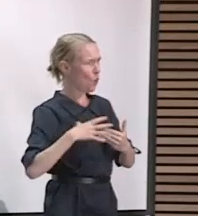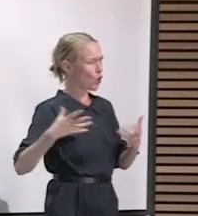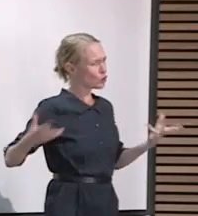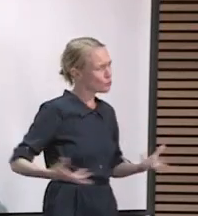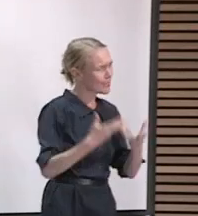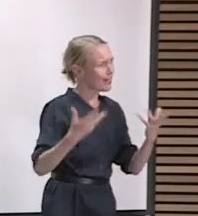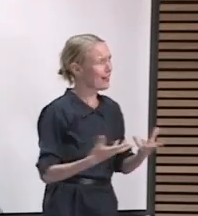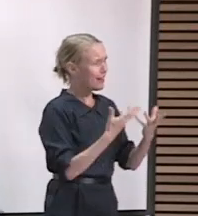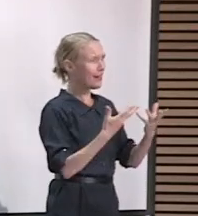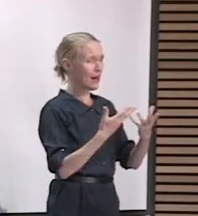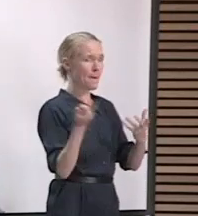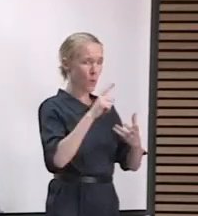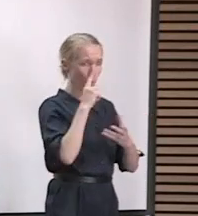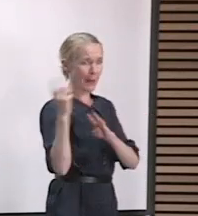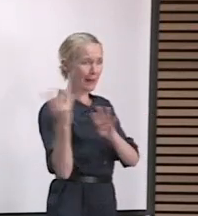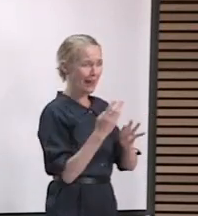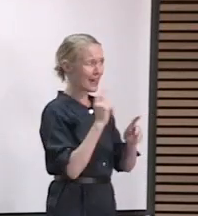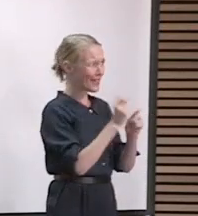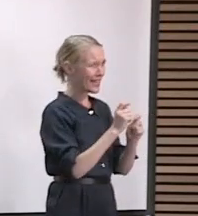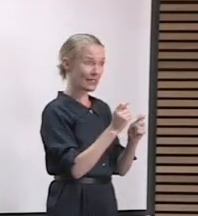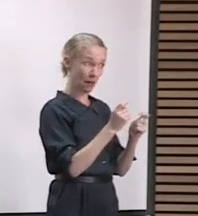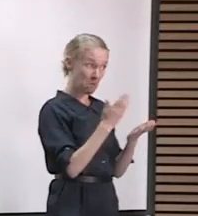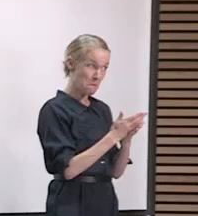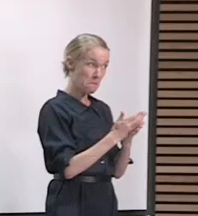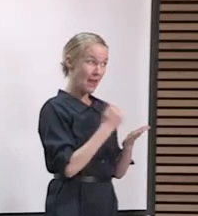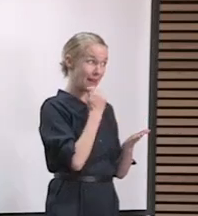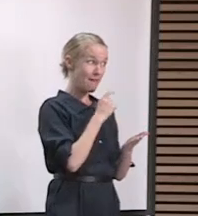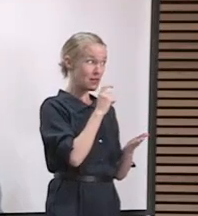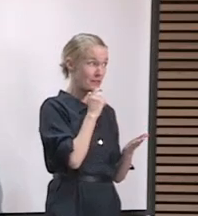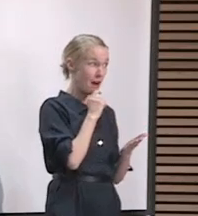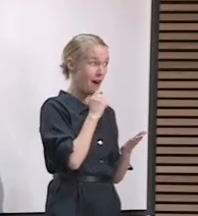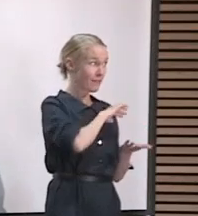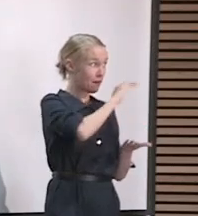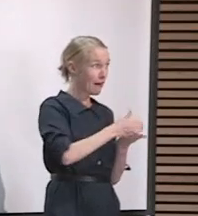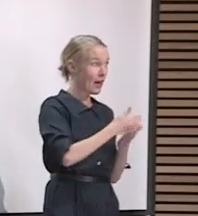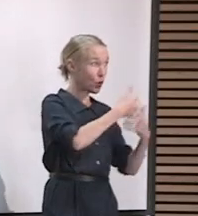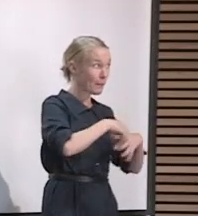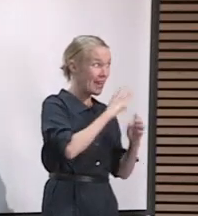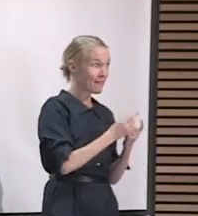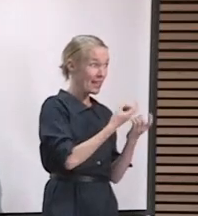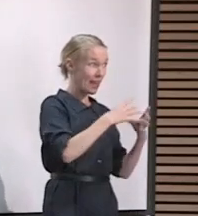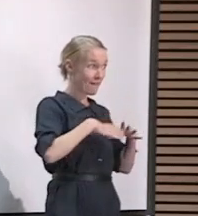I think we've shown over the last two weeks that not only could we ramp up the accessibility to